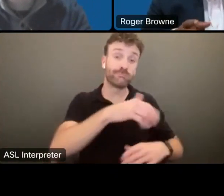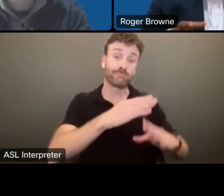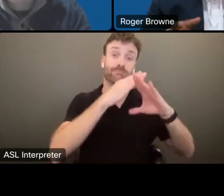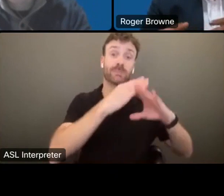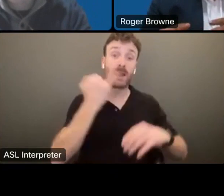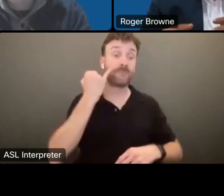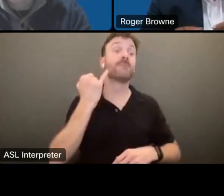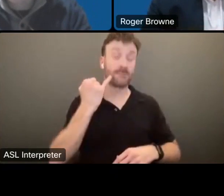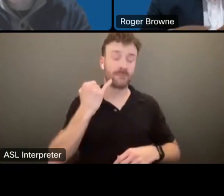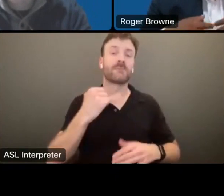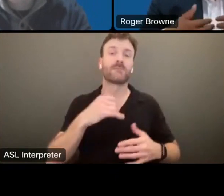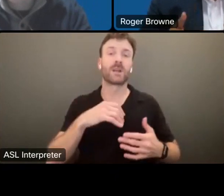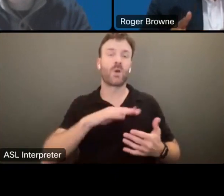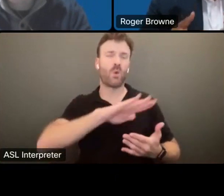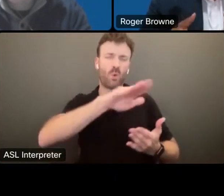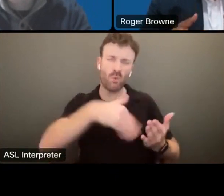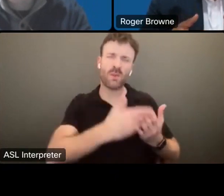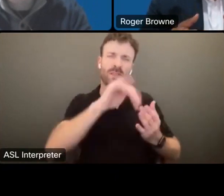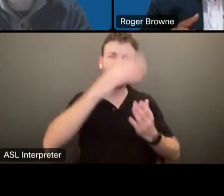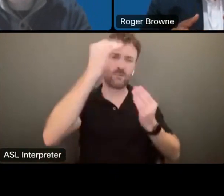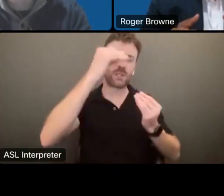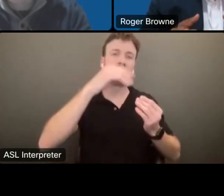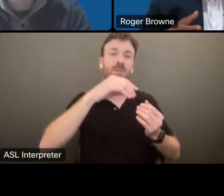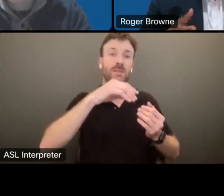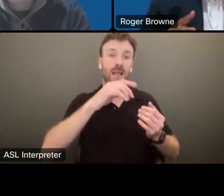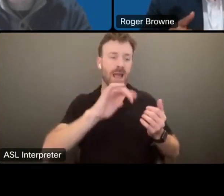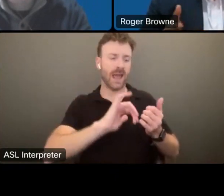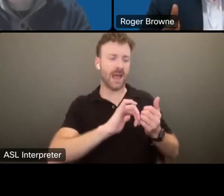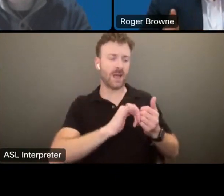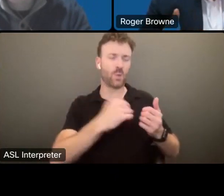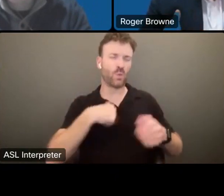and if so, how, all that information needs to be made available through our open data